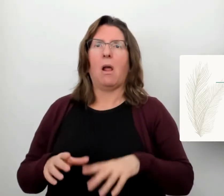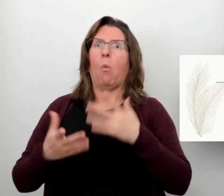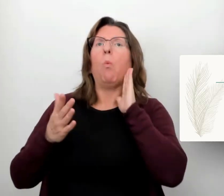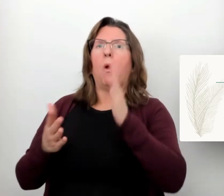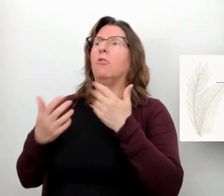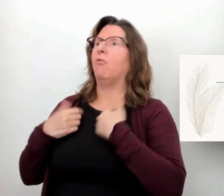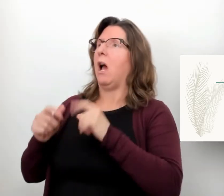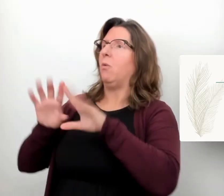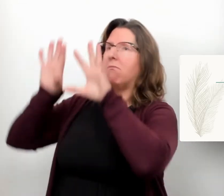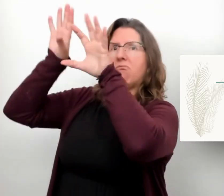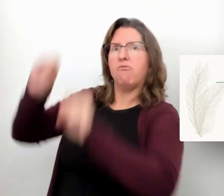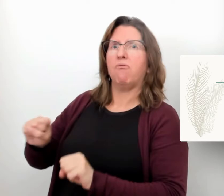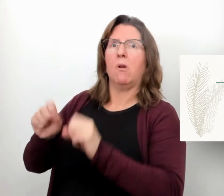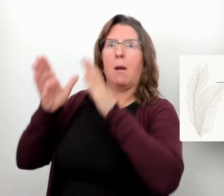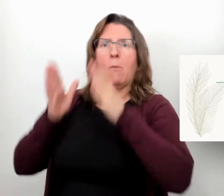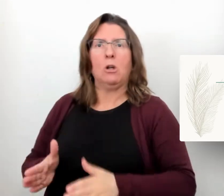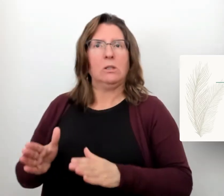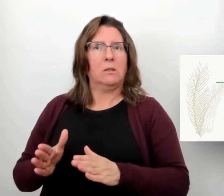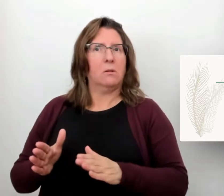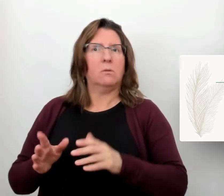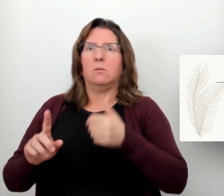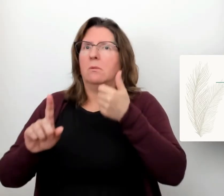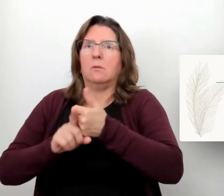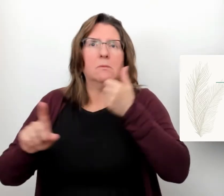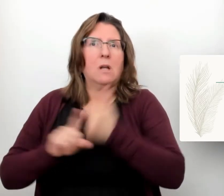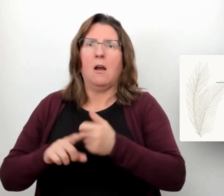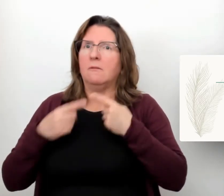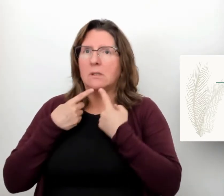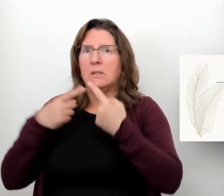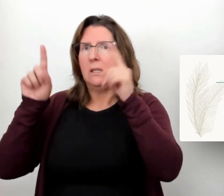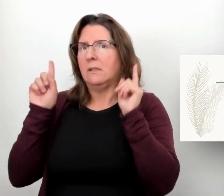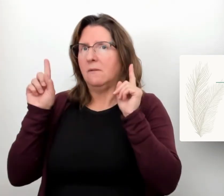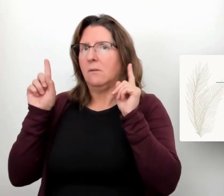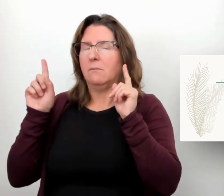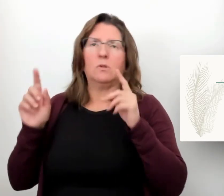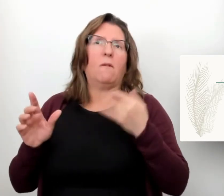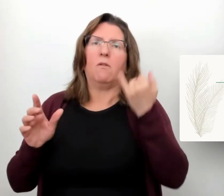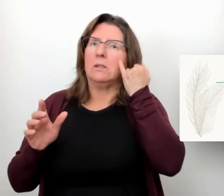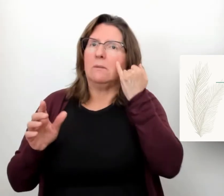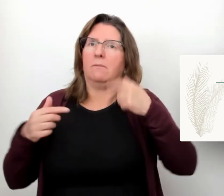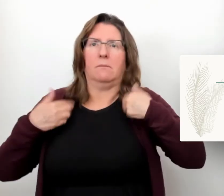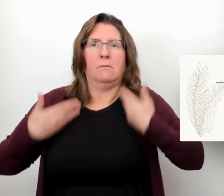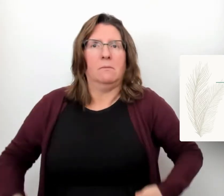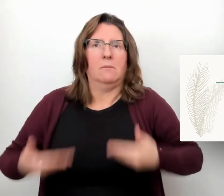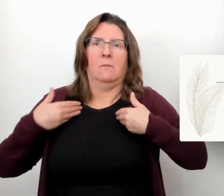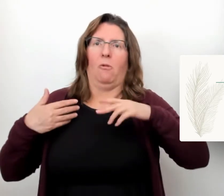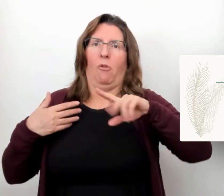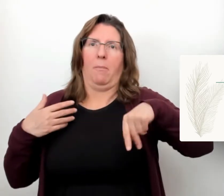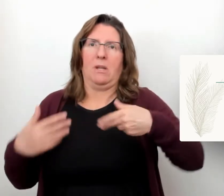For example, a weakness in the deaf community are jealousies toward members who are very successful.